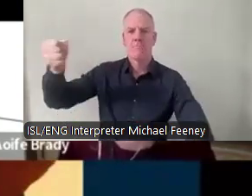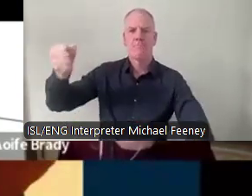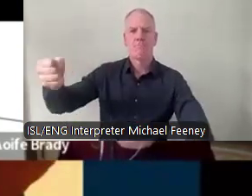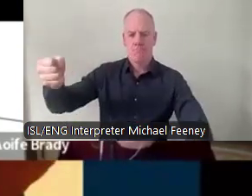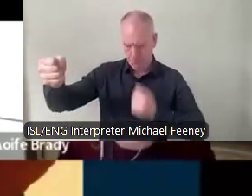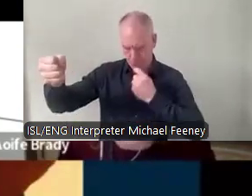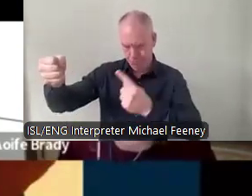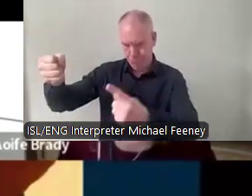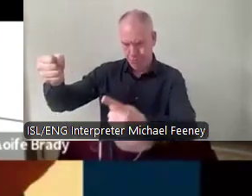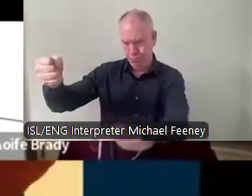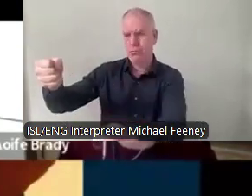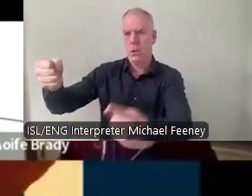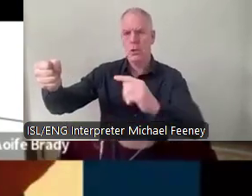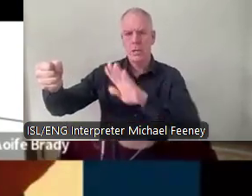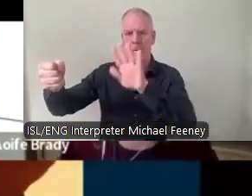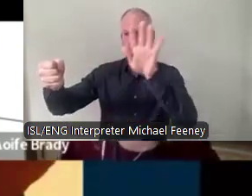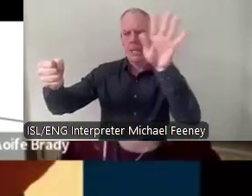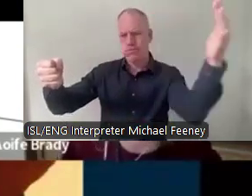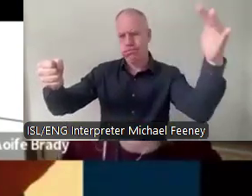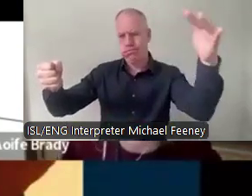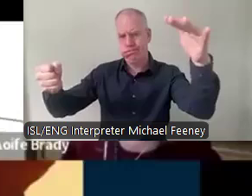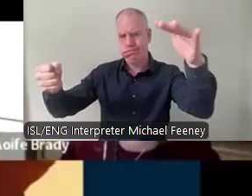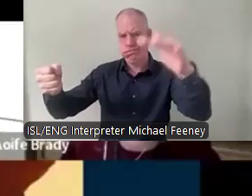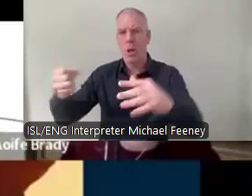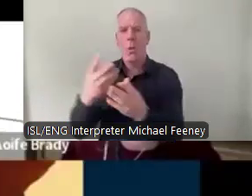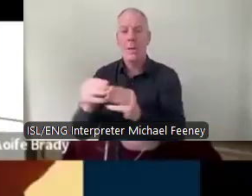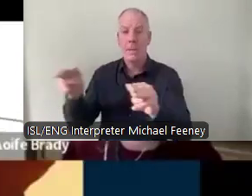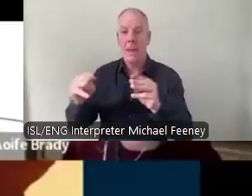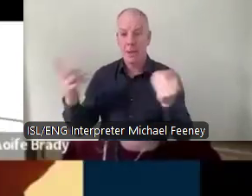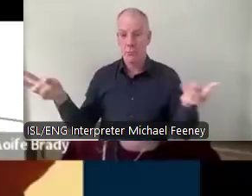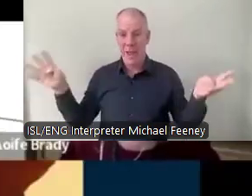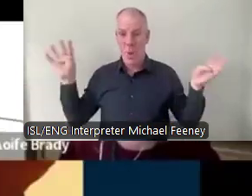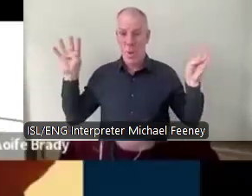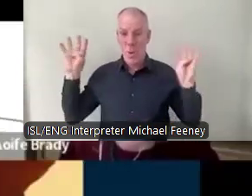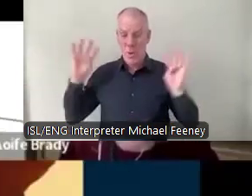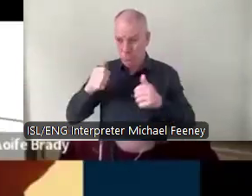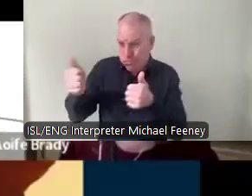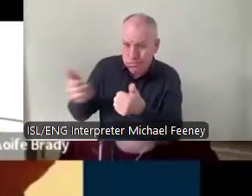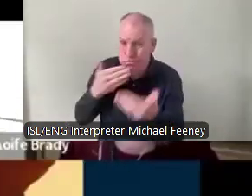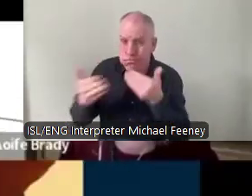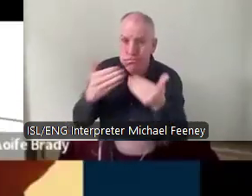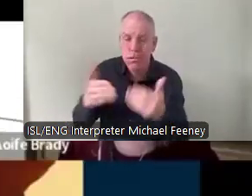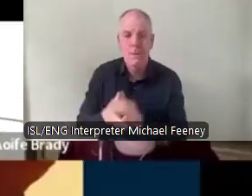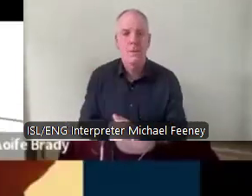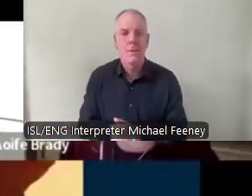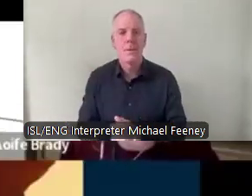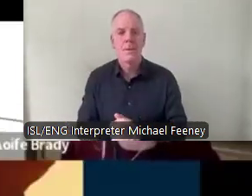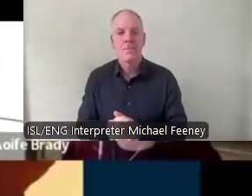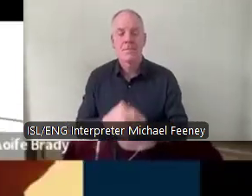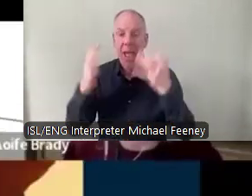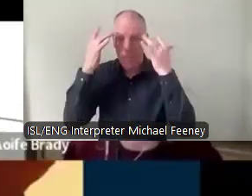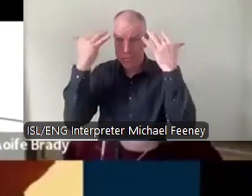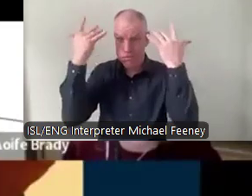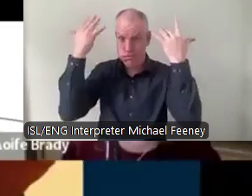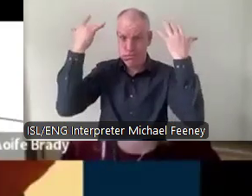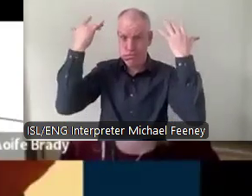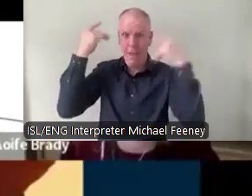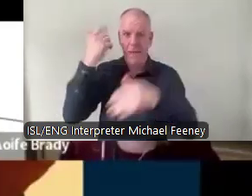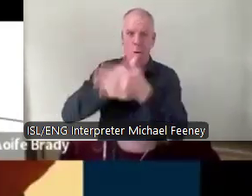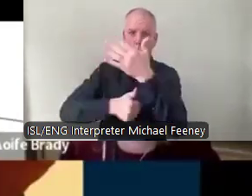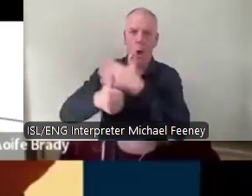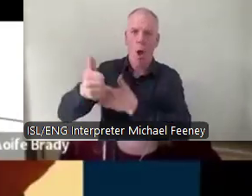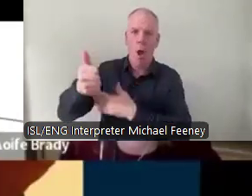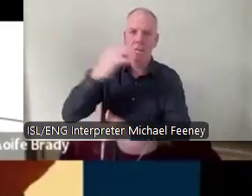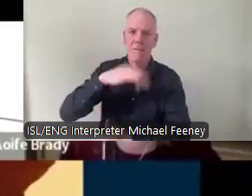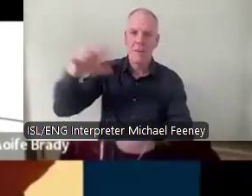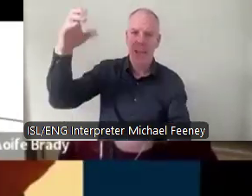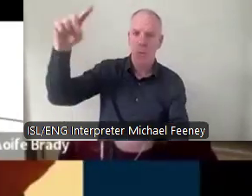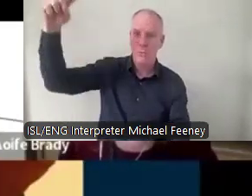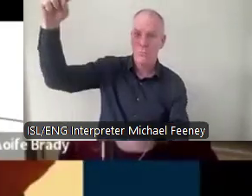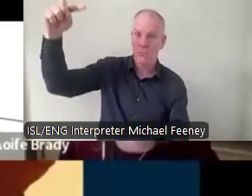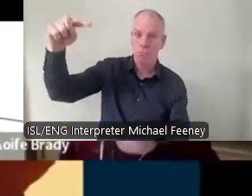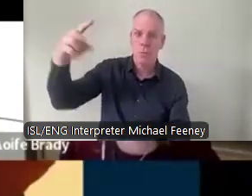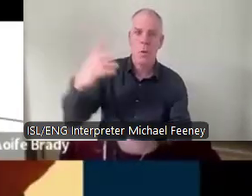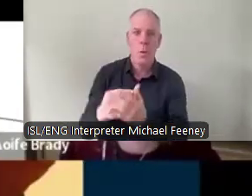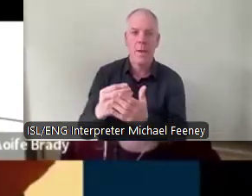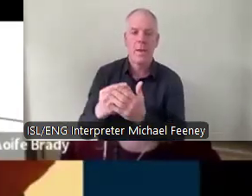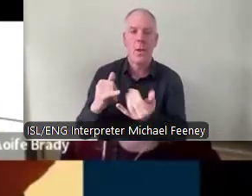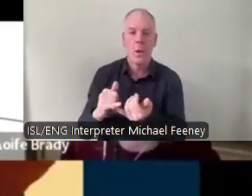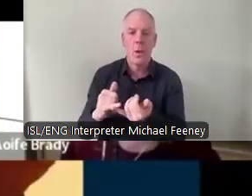waves, surrounded by grateful figures of the Israelites. With his hair blowing in the wind, God emerges from a cloud above them, alongside the punitive Archangel Michael,